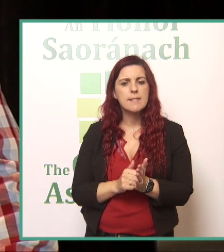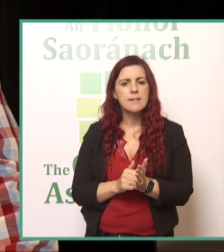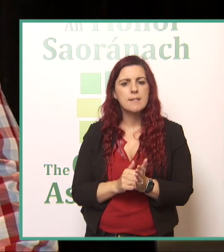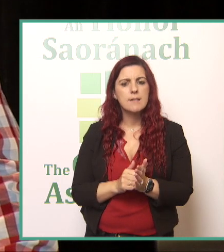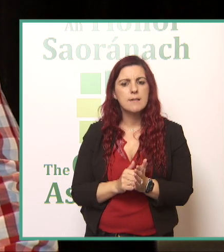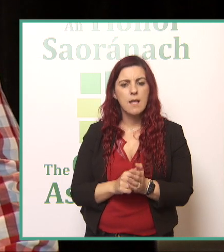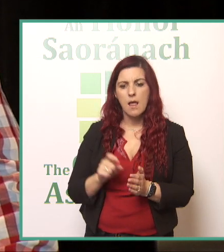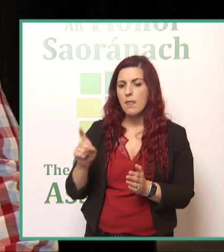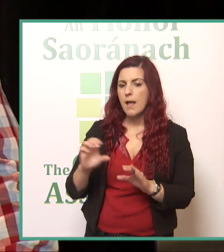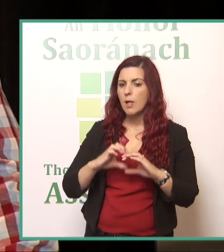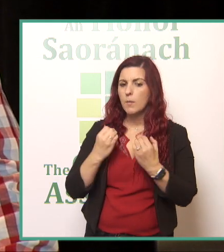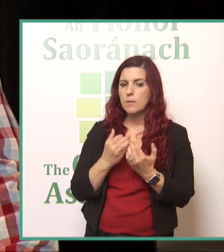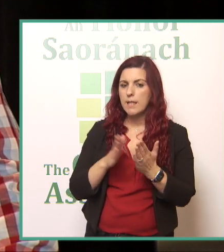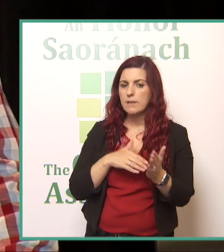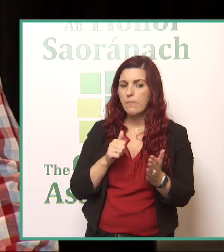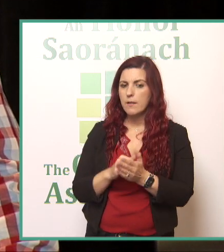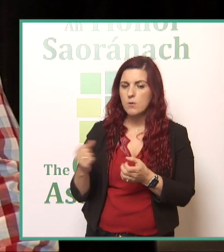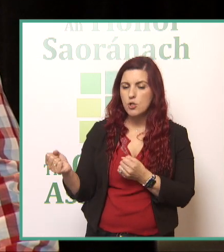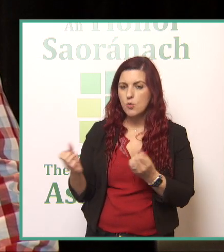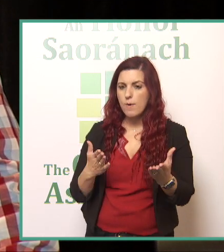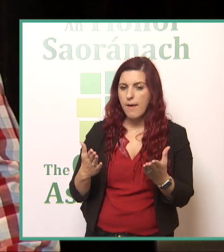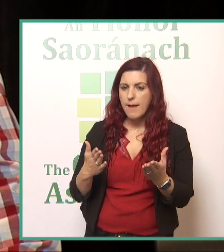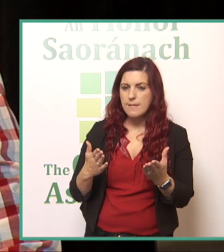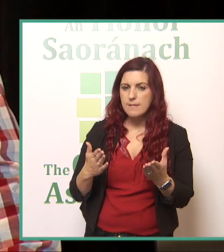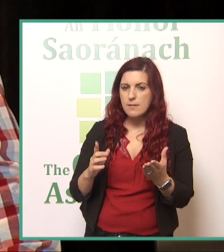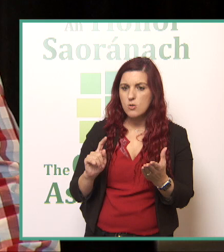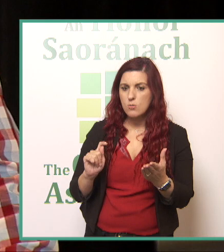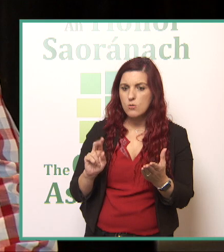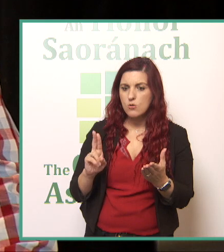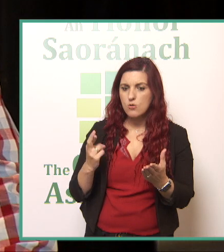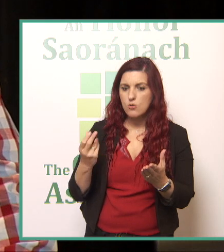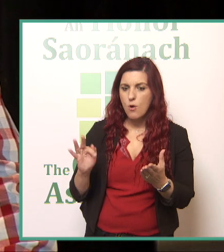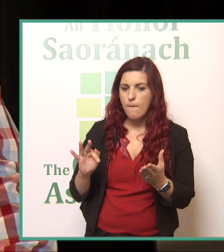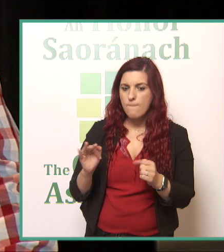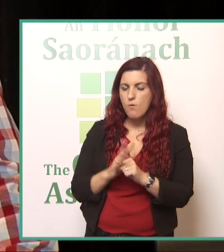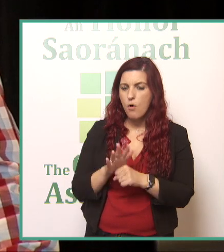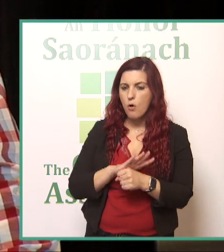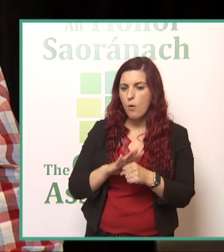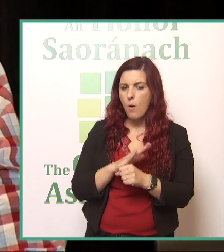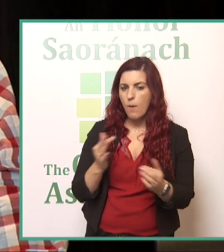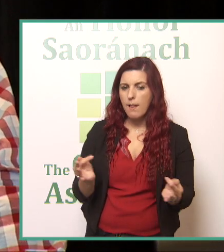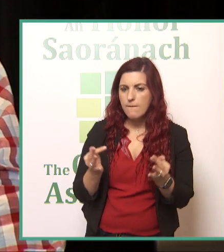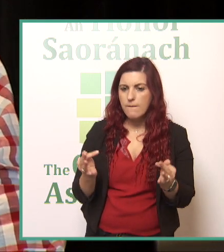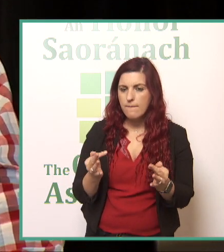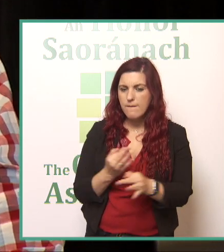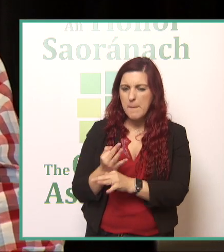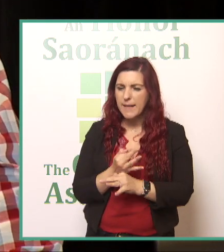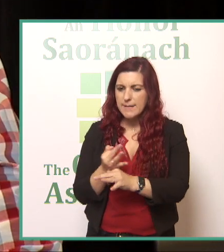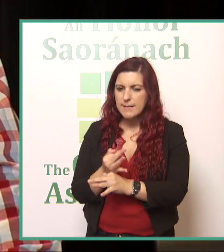Community. Enterprise was to provide turf to local families using mechanized means